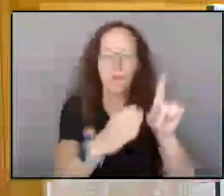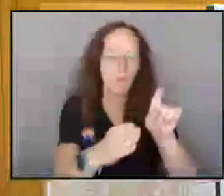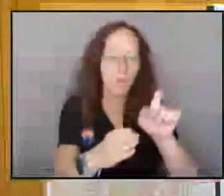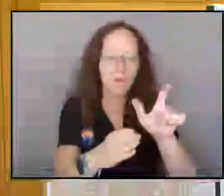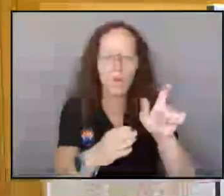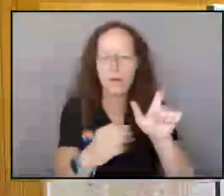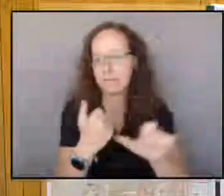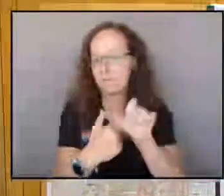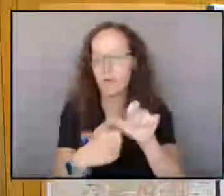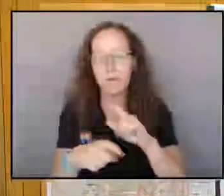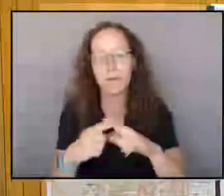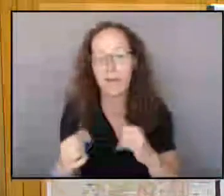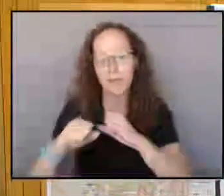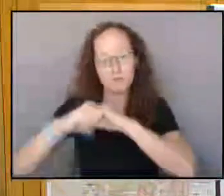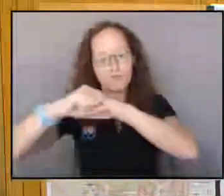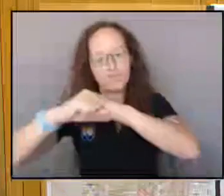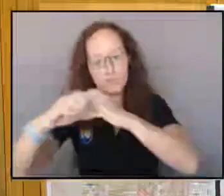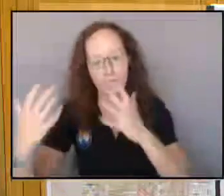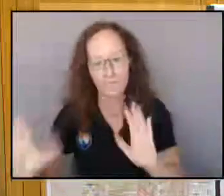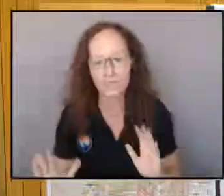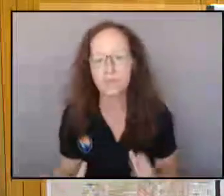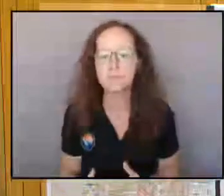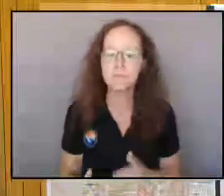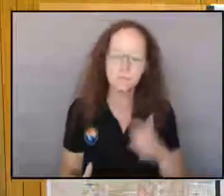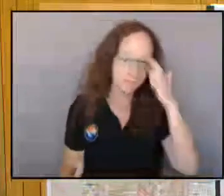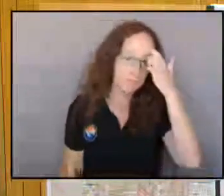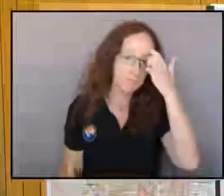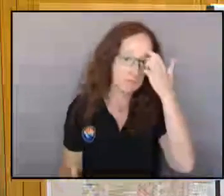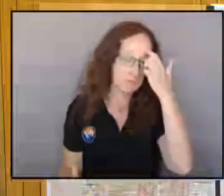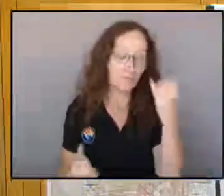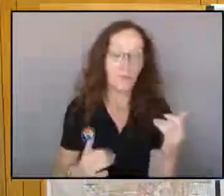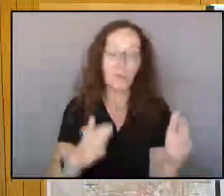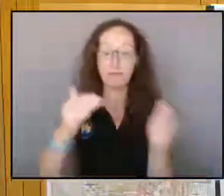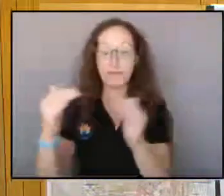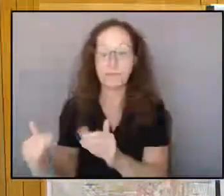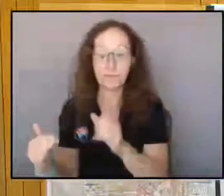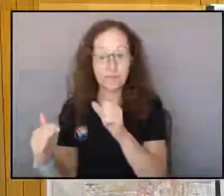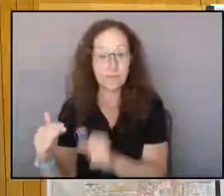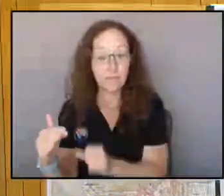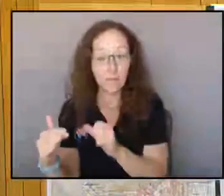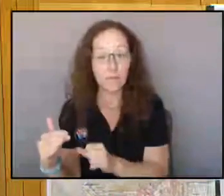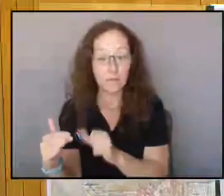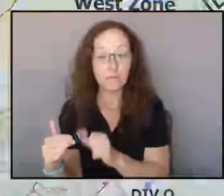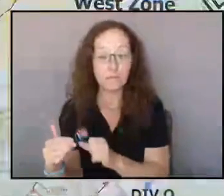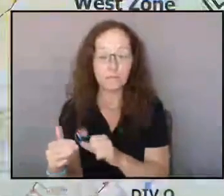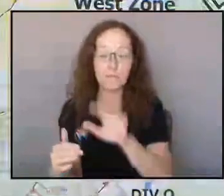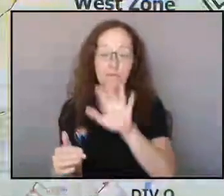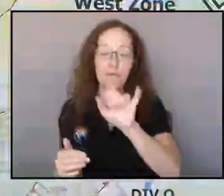THE 518 ROAD FROM ANGOSTURA WEST, RIGHT NOW WE HAVE FIVE HOTSHOT CREWS THAT HAVE BEEN INSERTED ON THIS